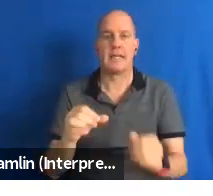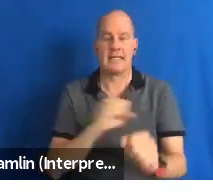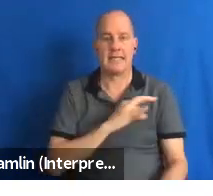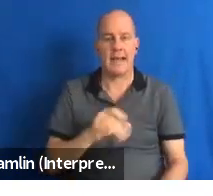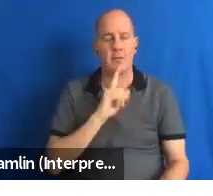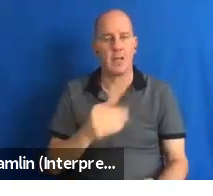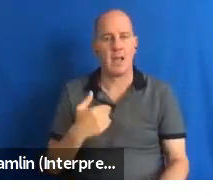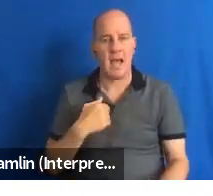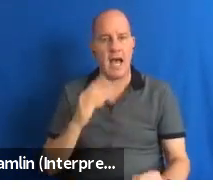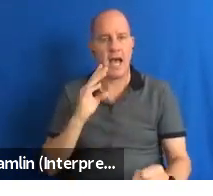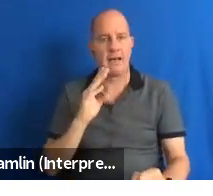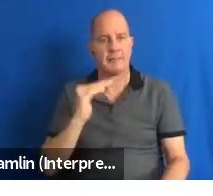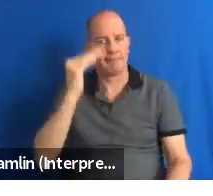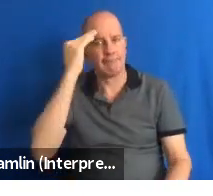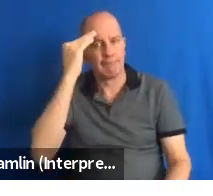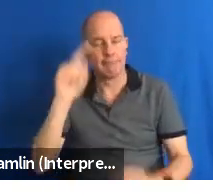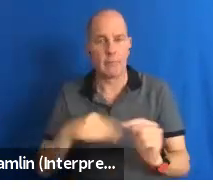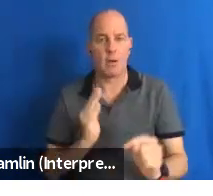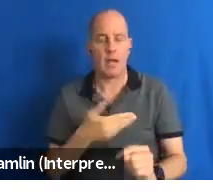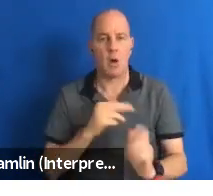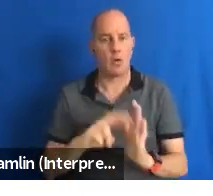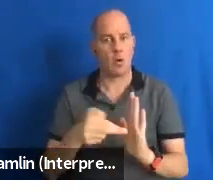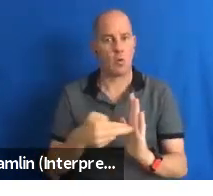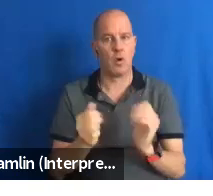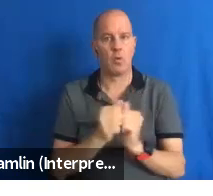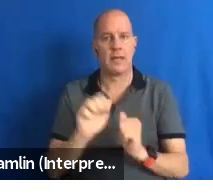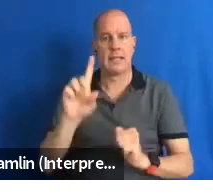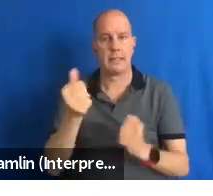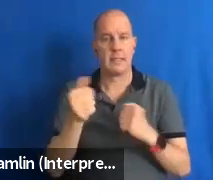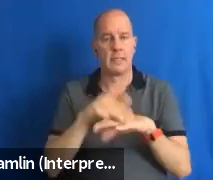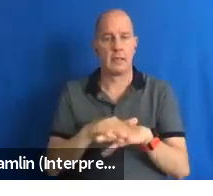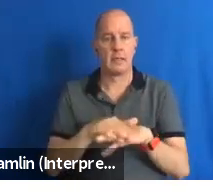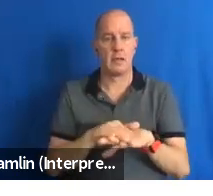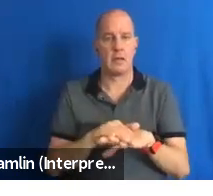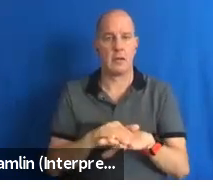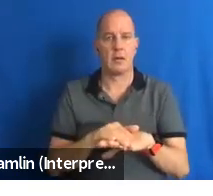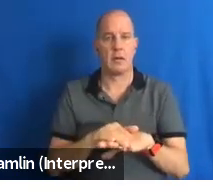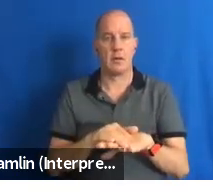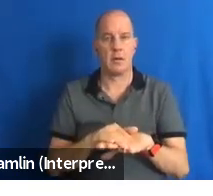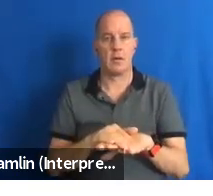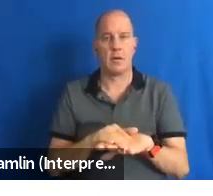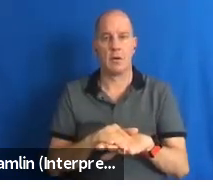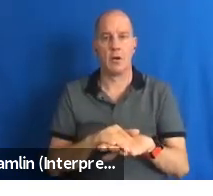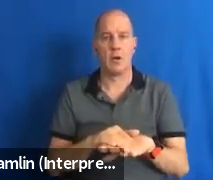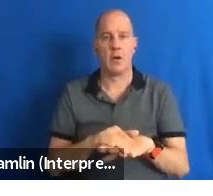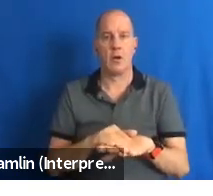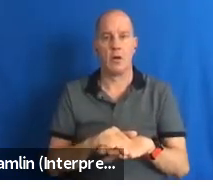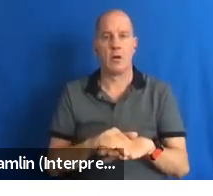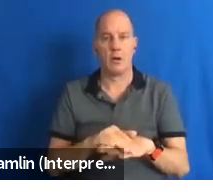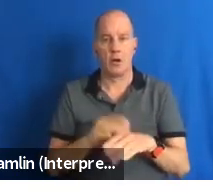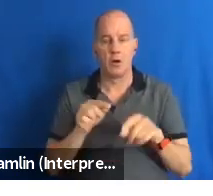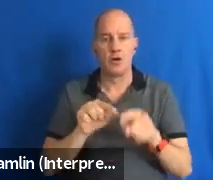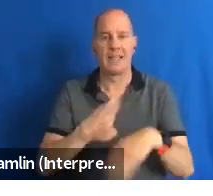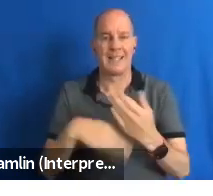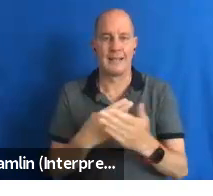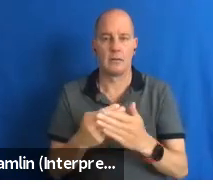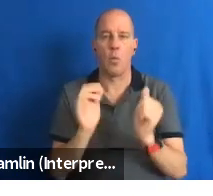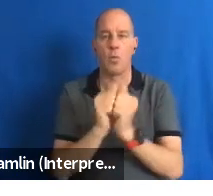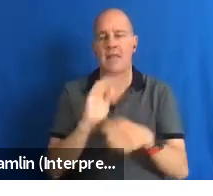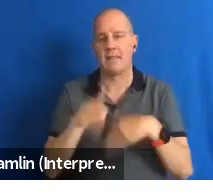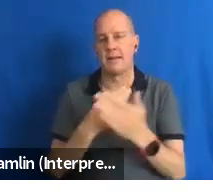our role in disability integration throughout the IA cadre, which is pretty significant.